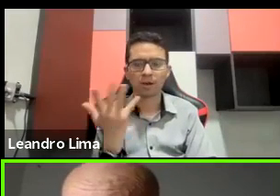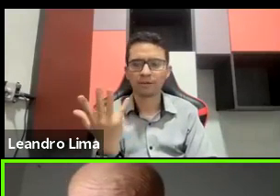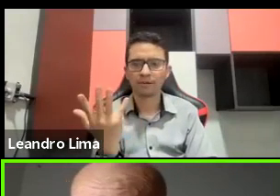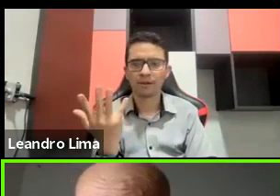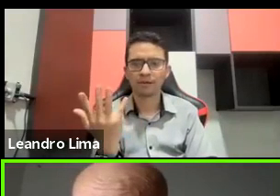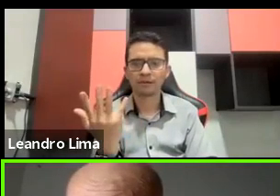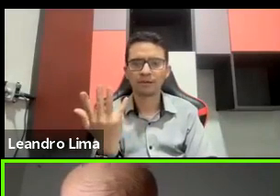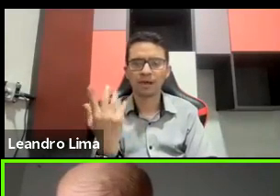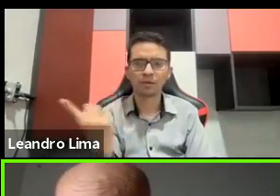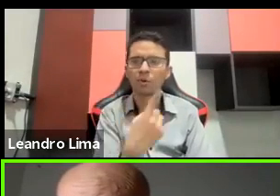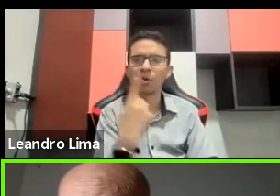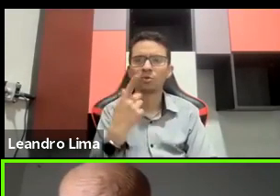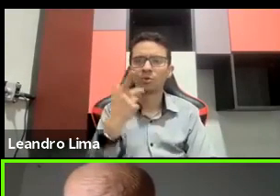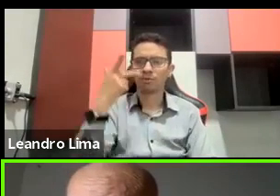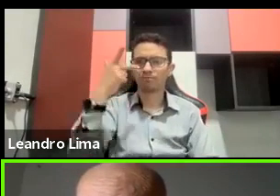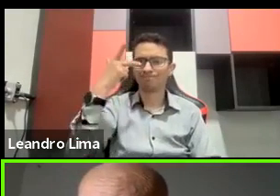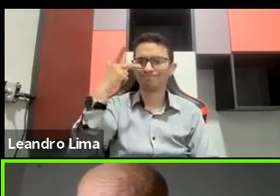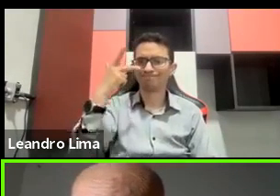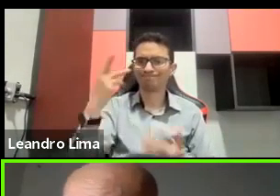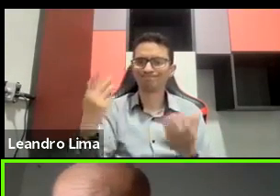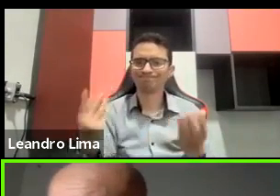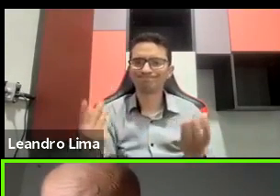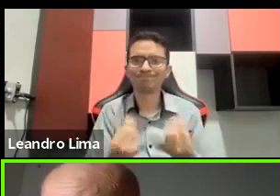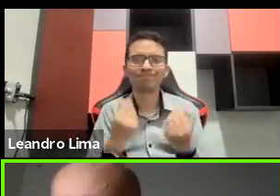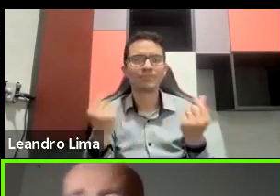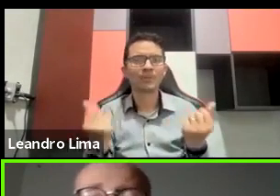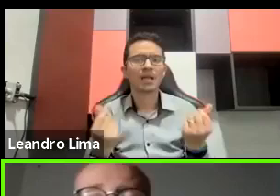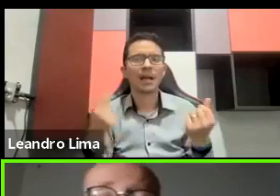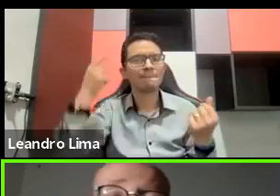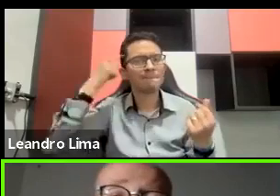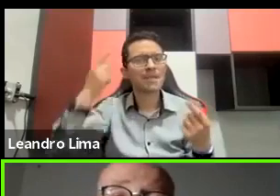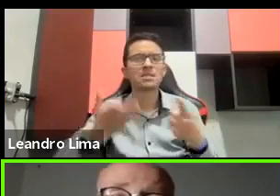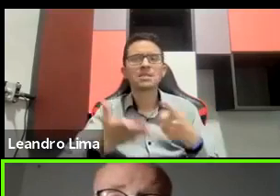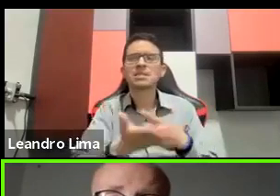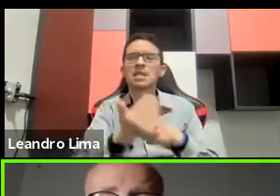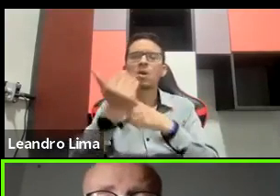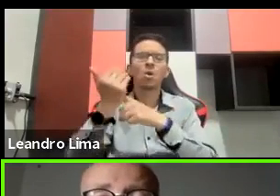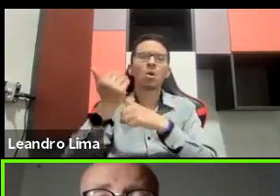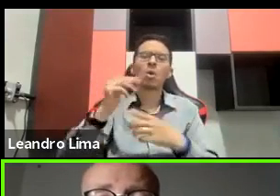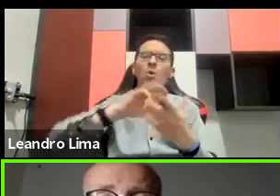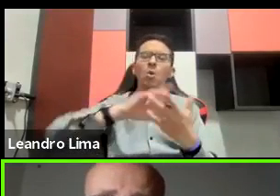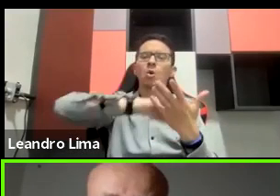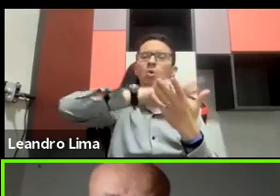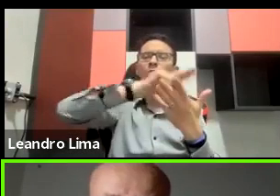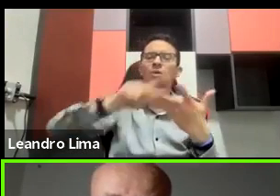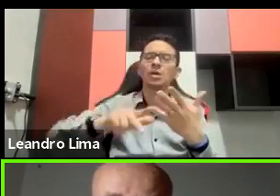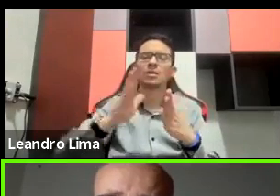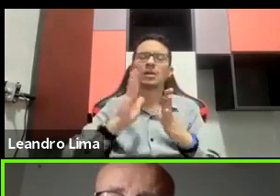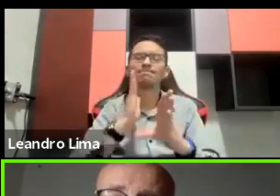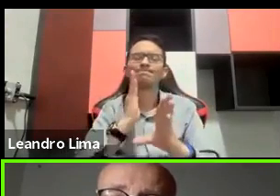doctors, students studied one of them and uh we try to of them and uh we try to of them and uh we try to uncover, have a new idea uncover, have a new idea